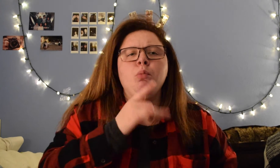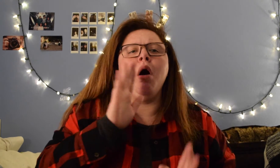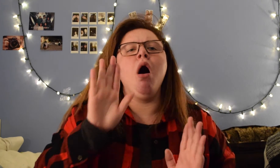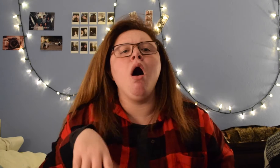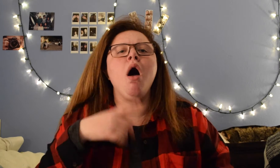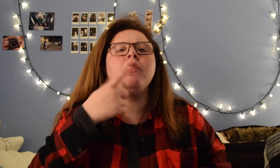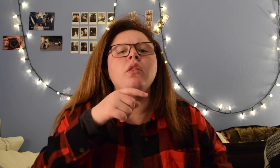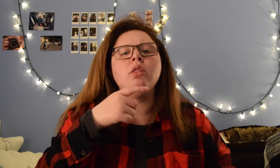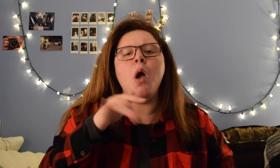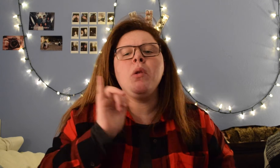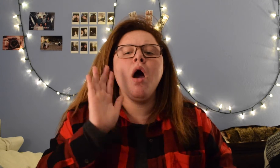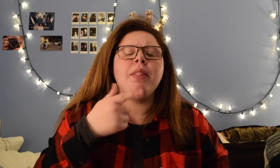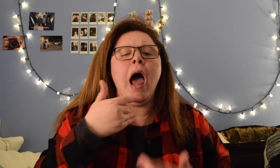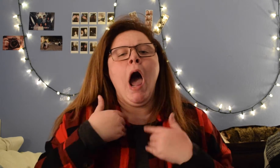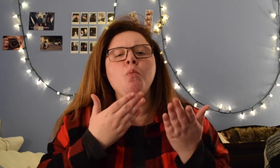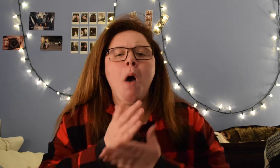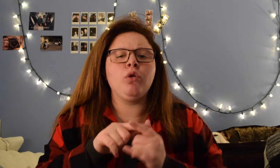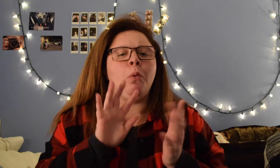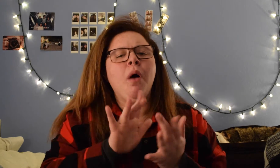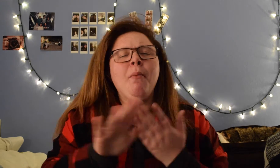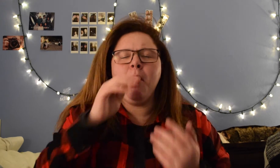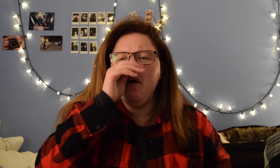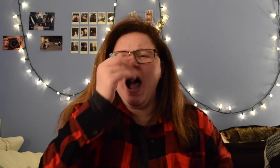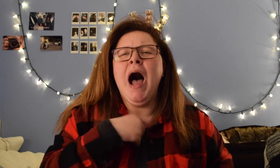They would say like they had the right to do that blah blah